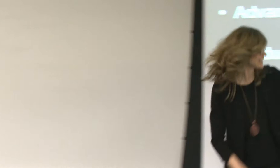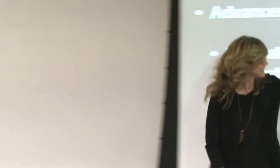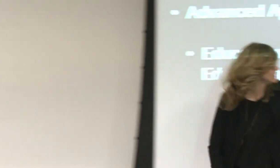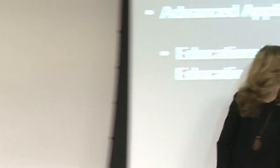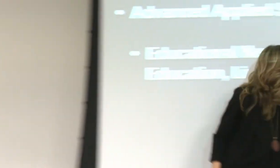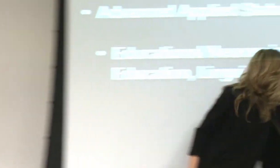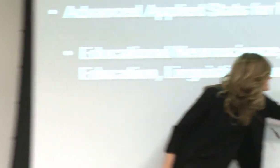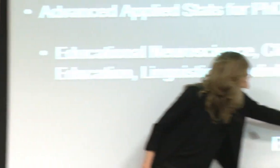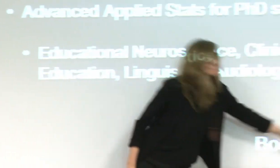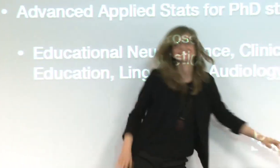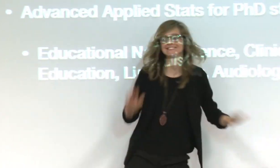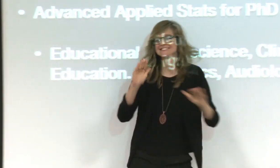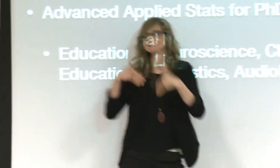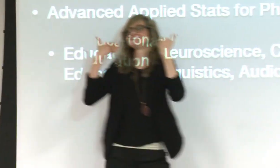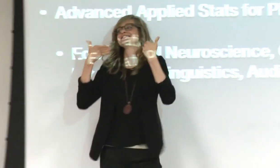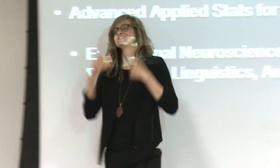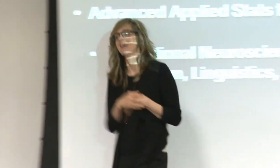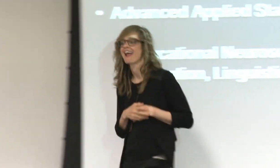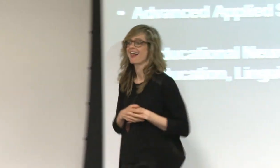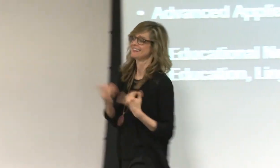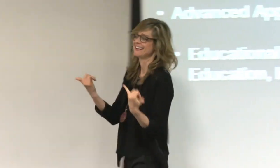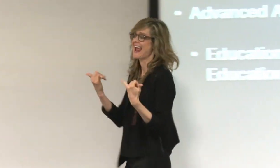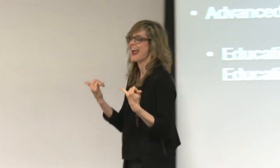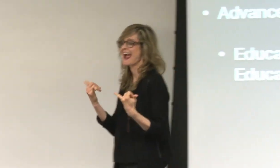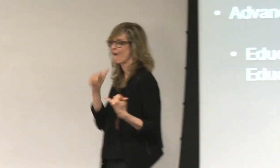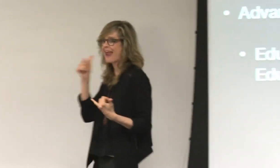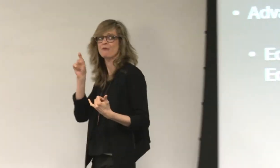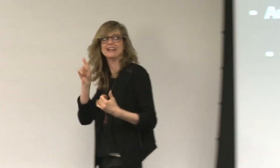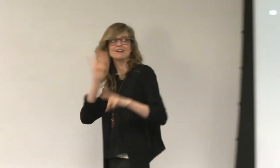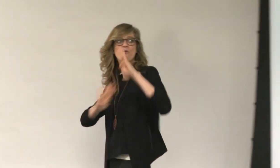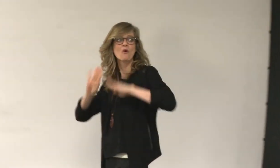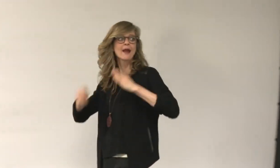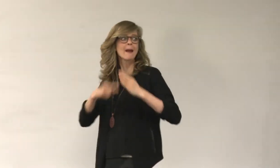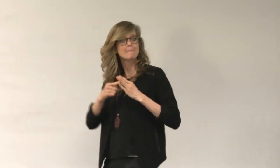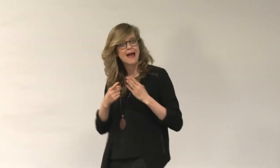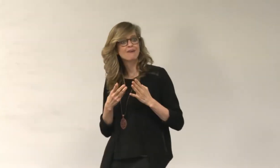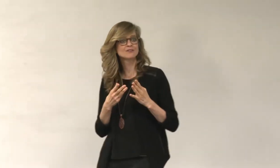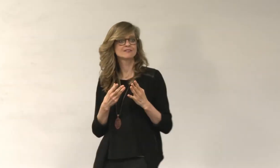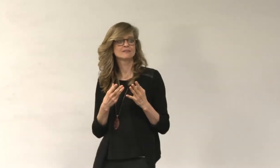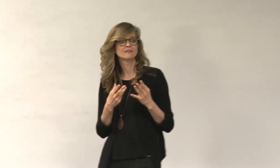AND YOU'LL SEE MY BOOK-O-METER IS A BIG SMILEY FACE.